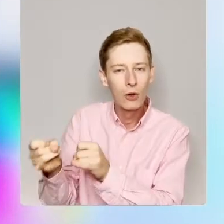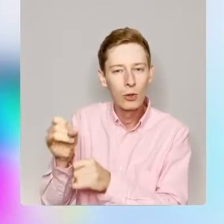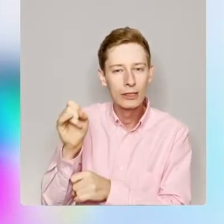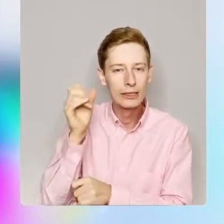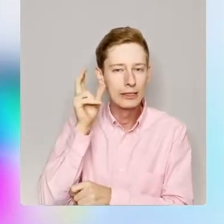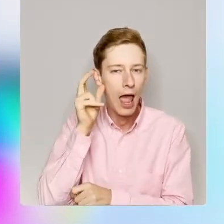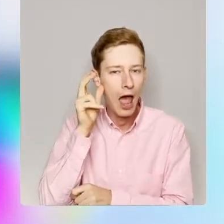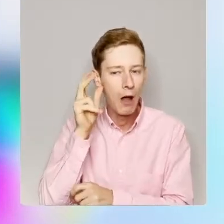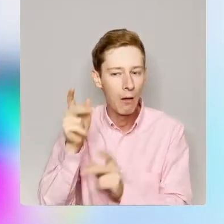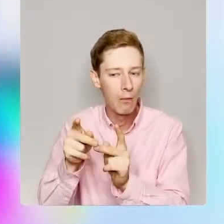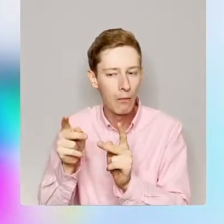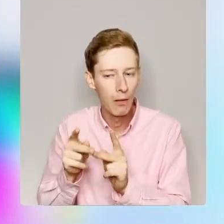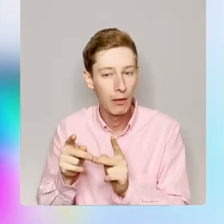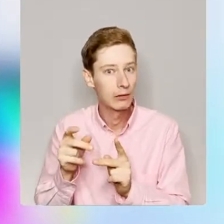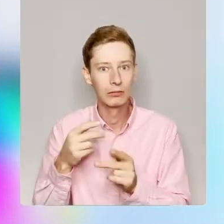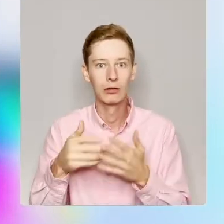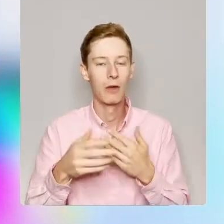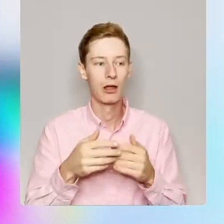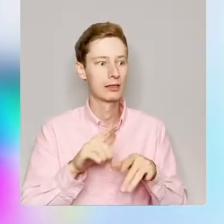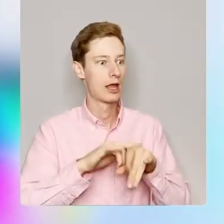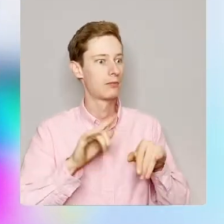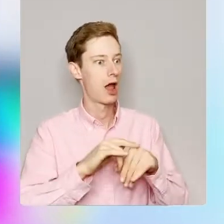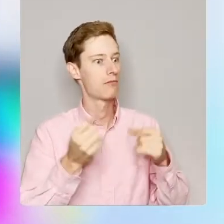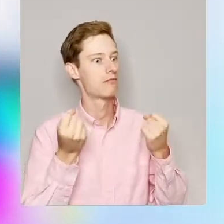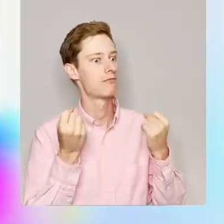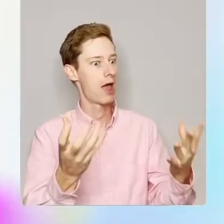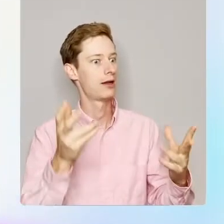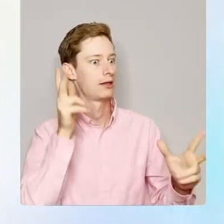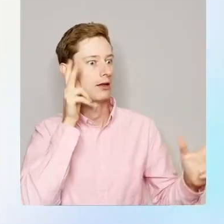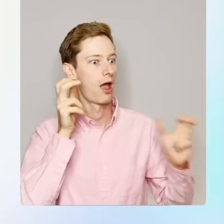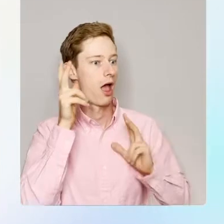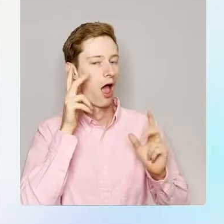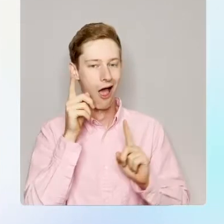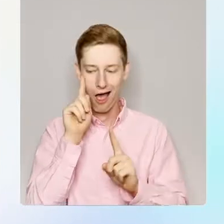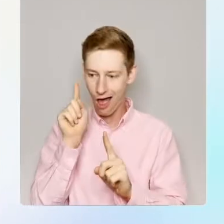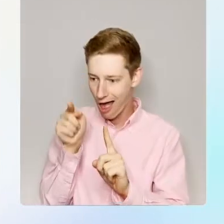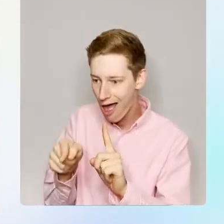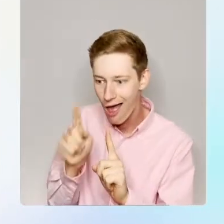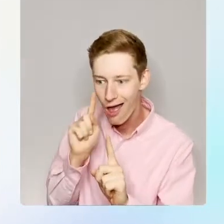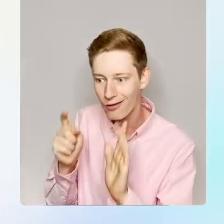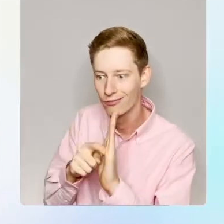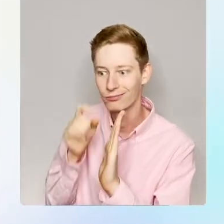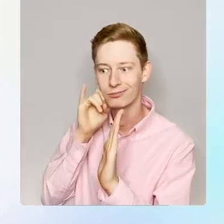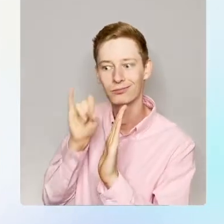even when many sounds are playing all at once. If we look at this example scene,